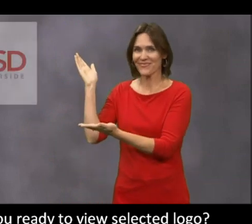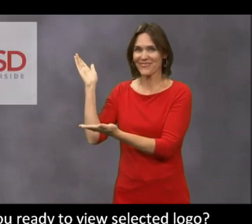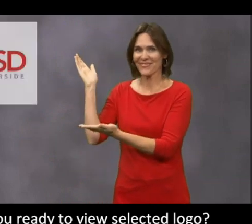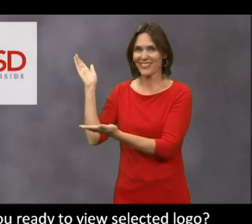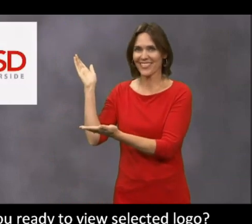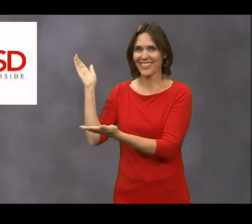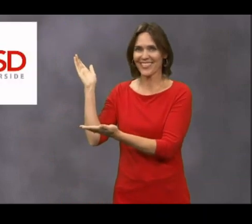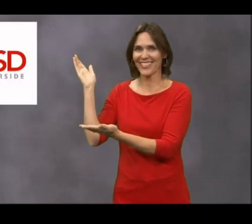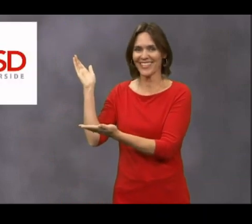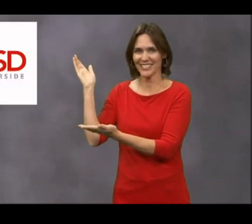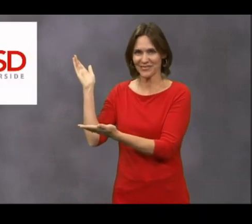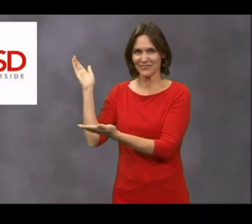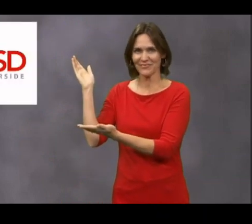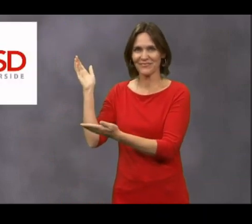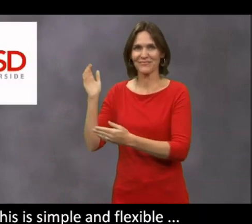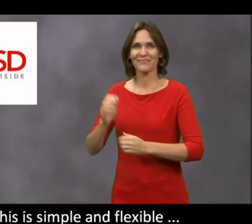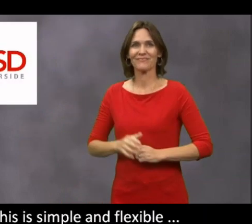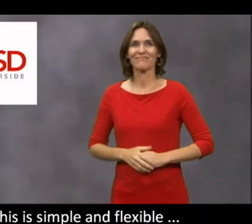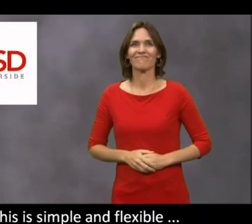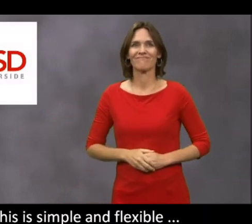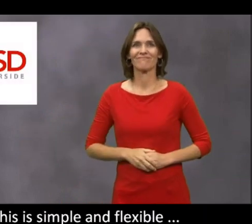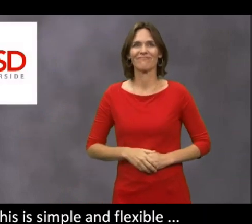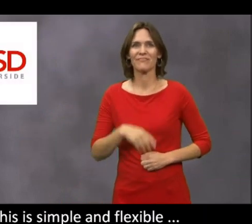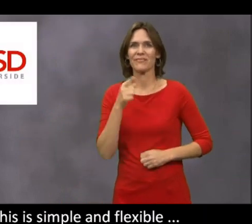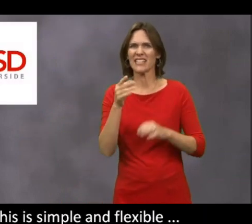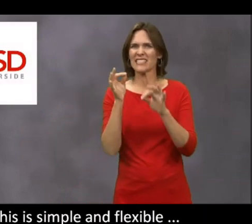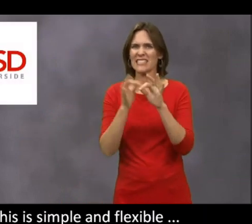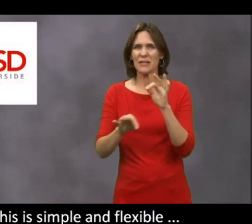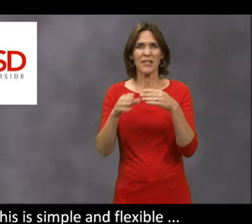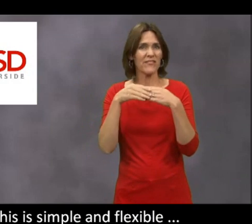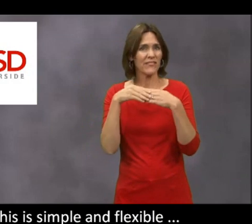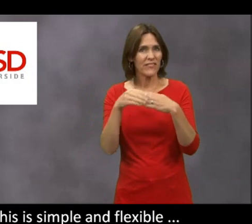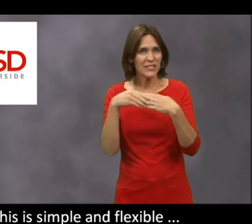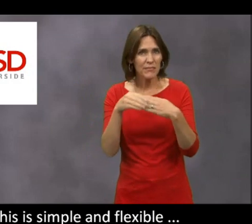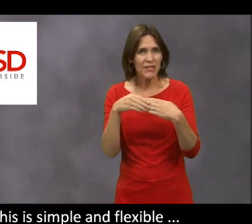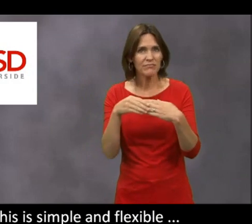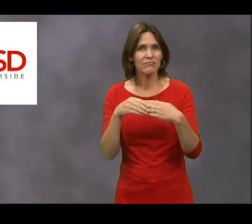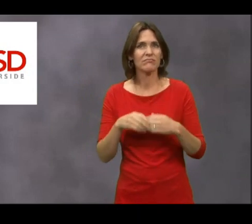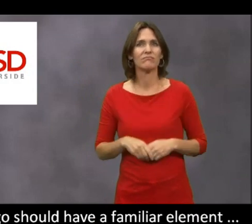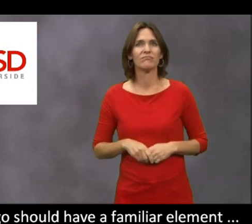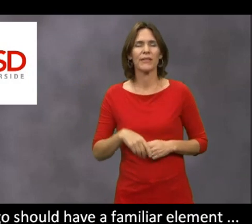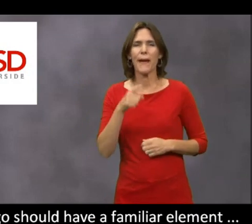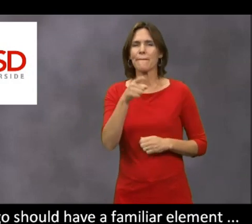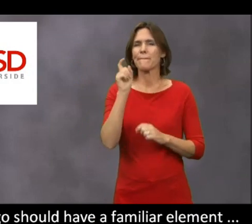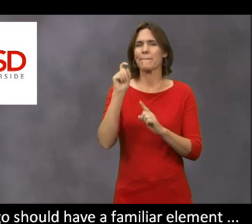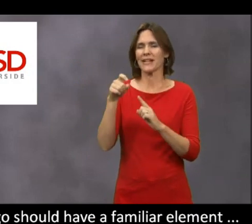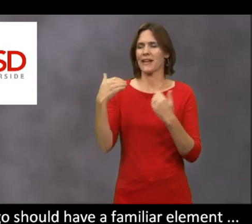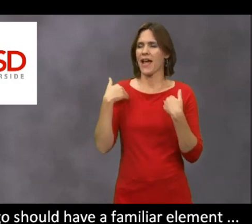Logo: CSD Riverside This is simple and flexible ... A new logo should have a familiar element ...